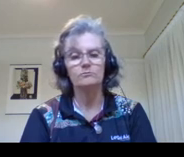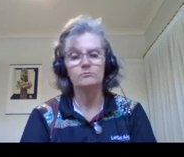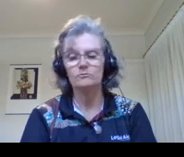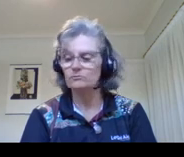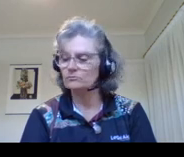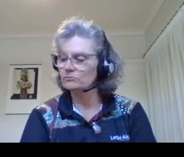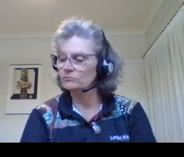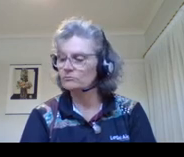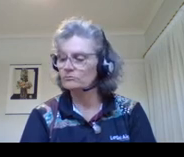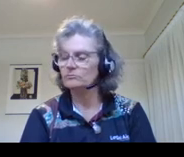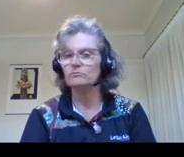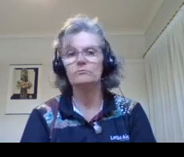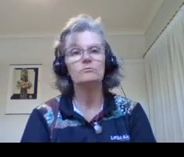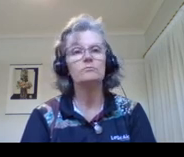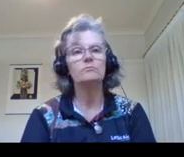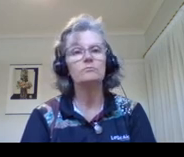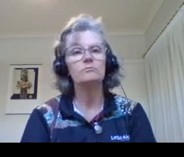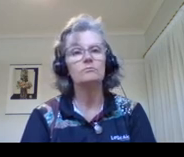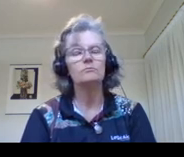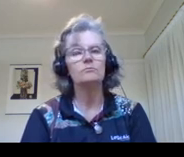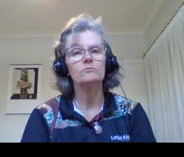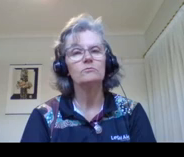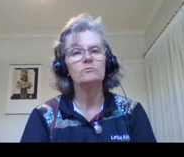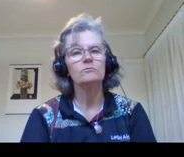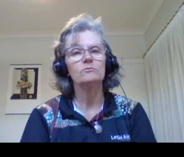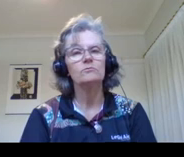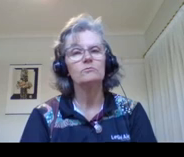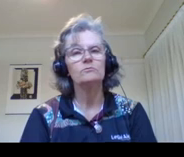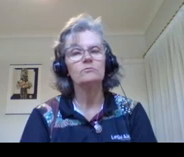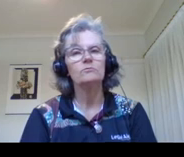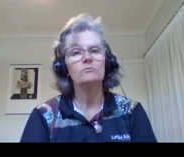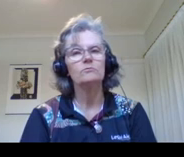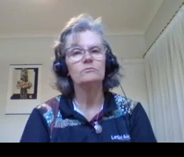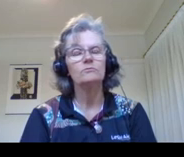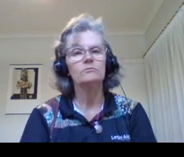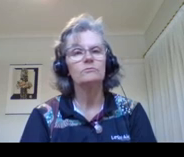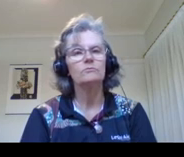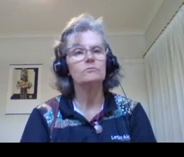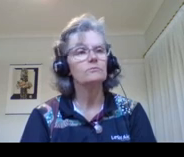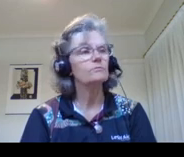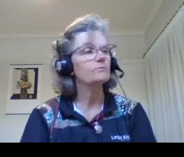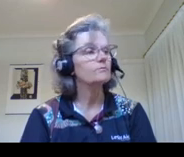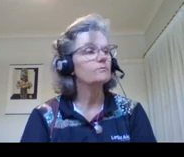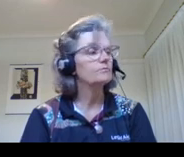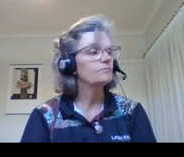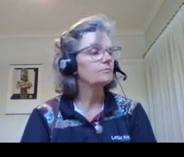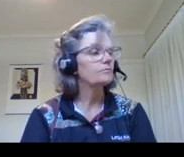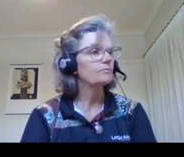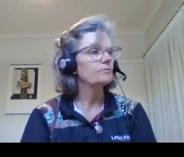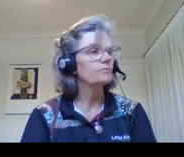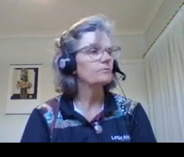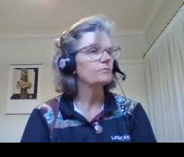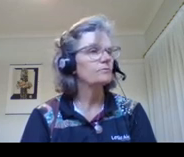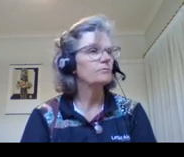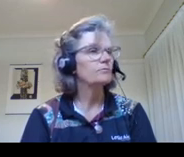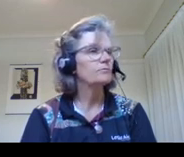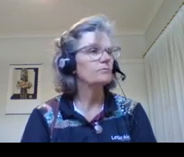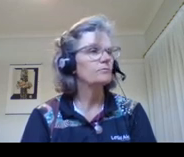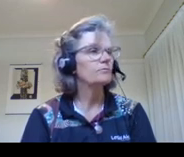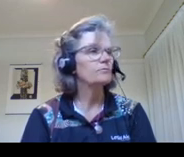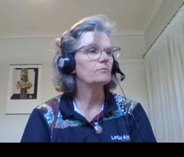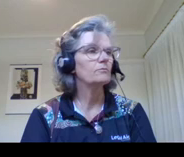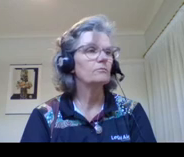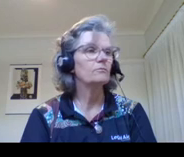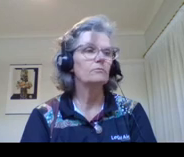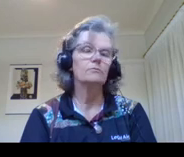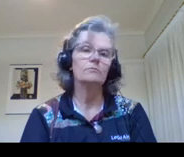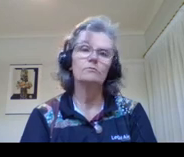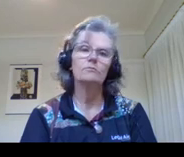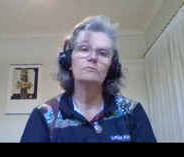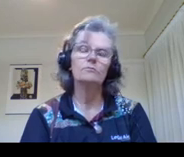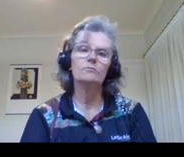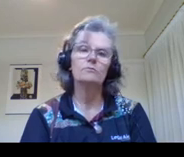and to click on a particular link to view photos don’t click on the link but if you do if you were